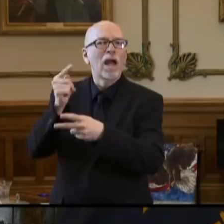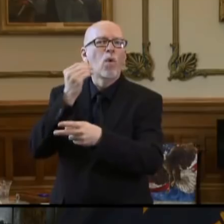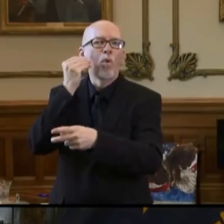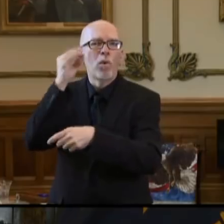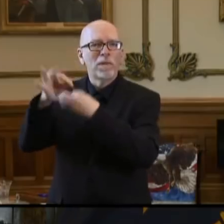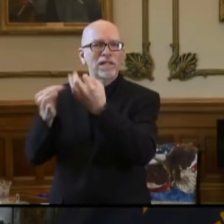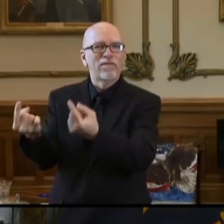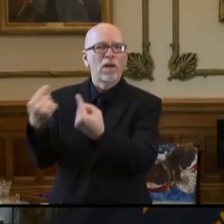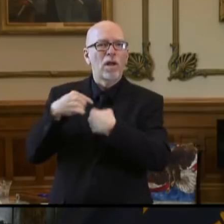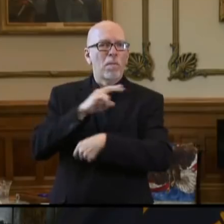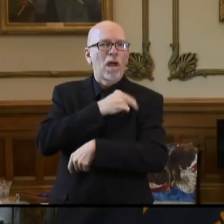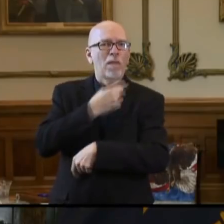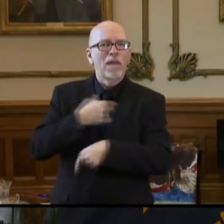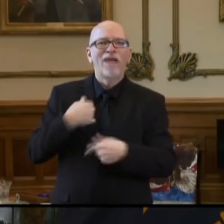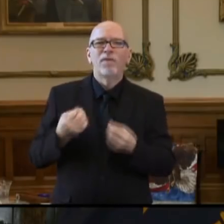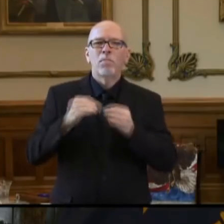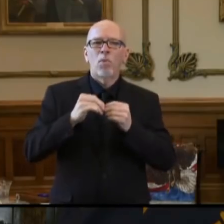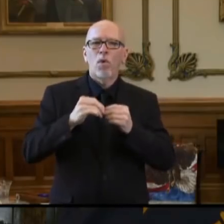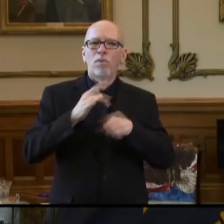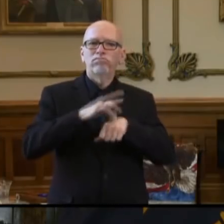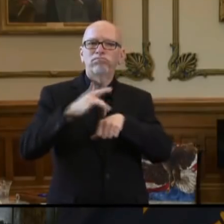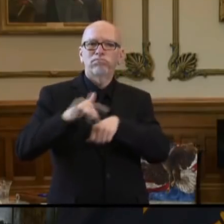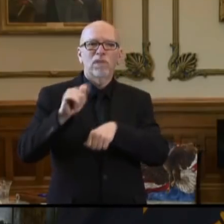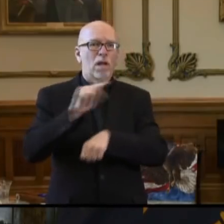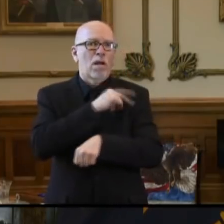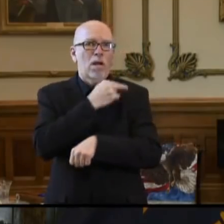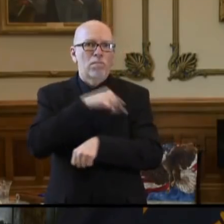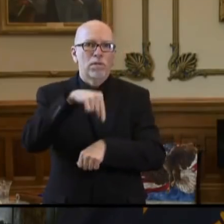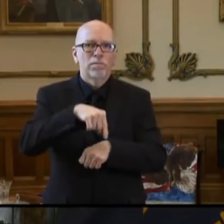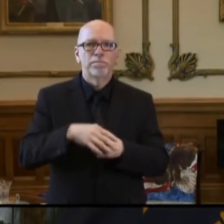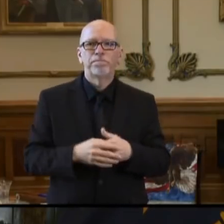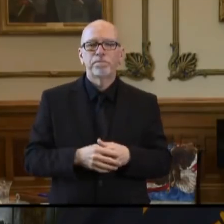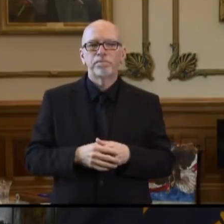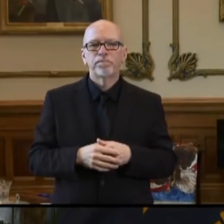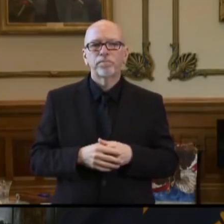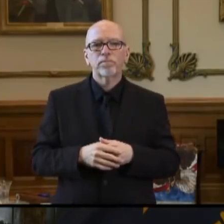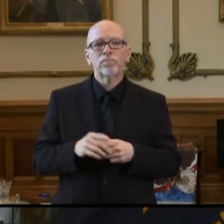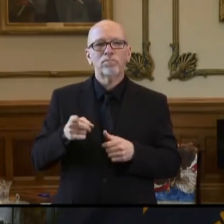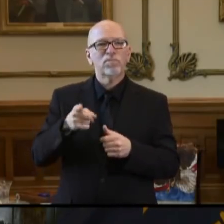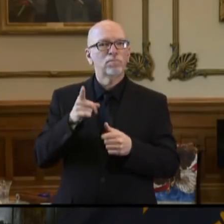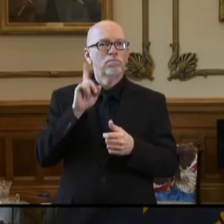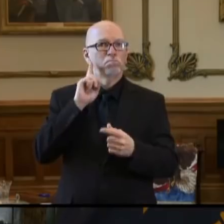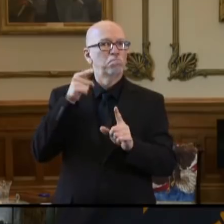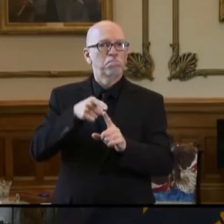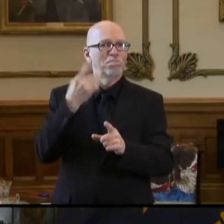HEALTH INITIATIVES TO HELP PROVIDE THAT CARE AT HOME AND SORT OF IN THE HOSPITAL WE'VE CREATED A GREAT DEAL OF